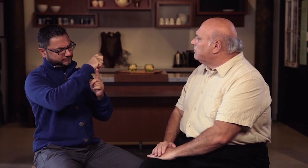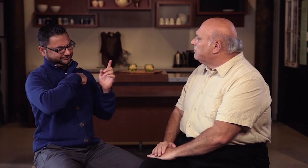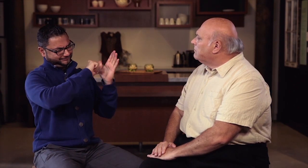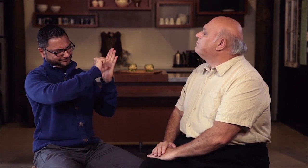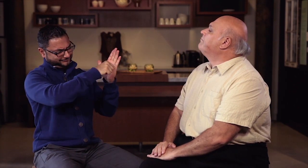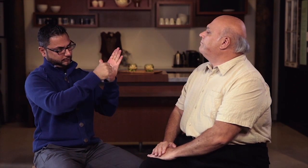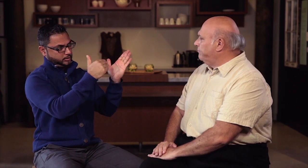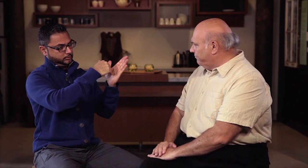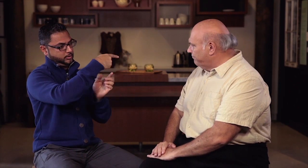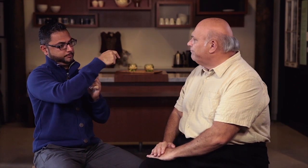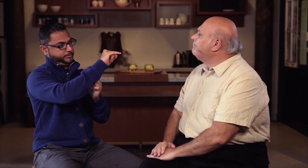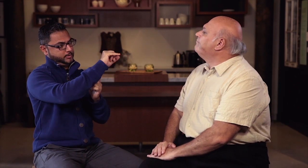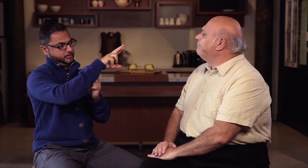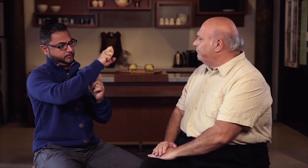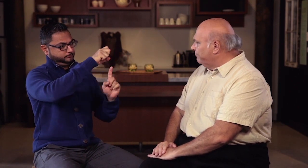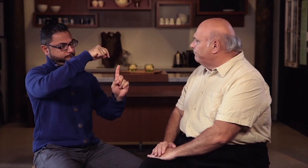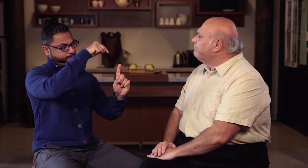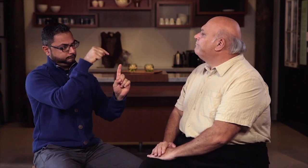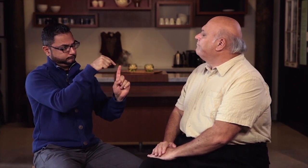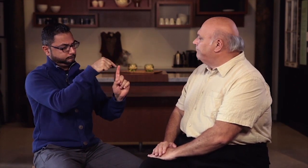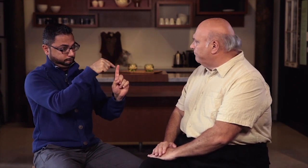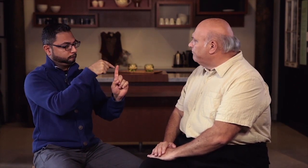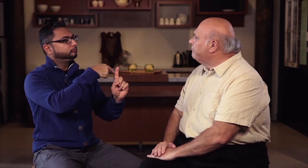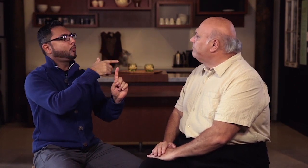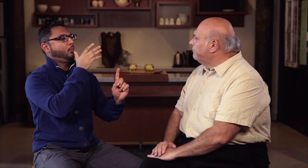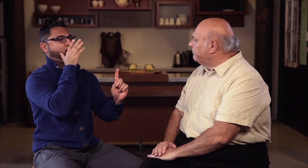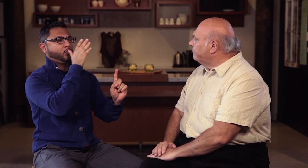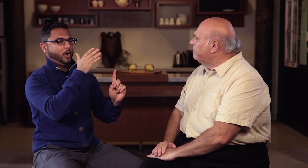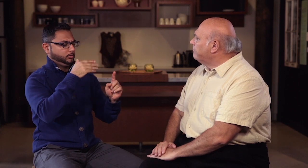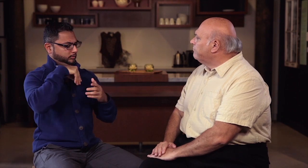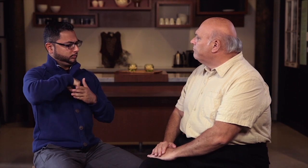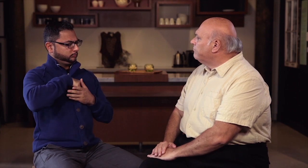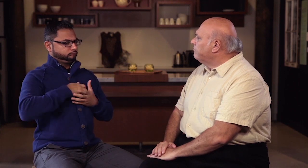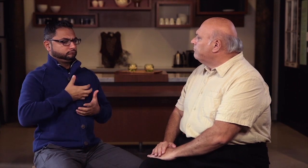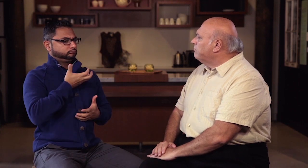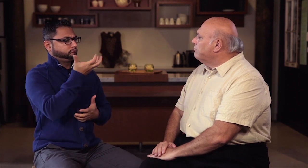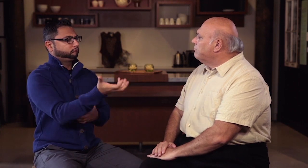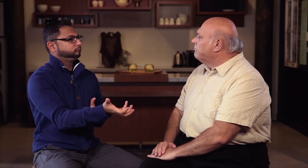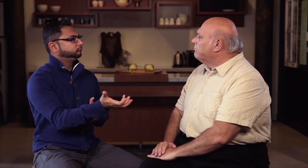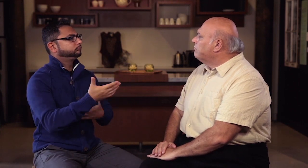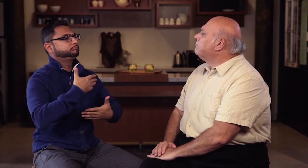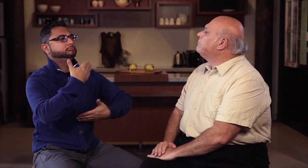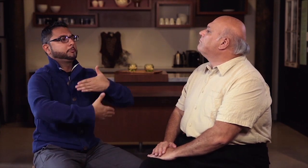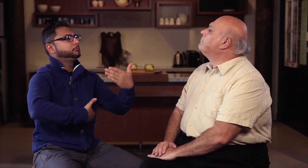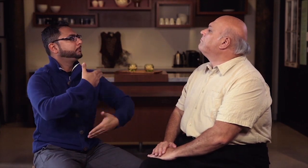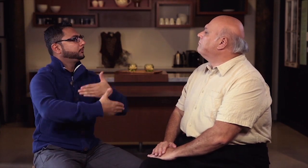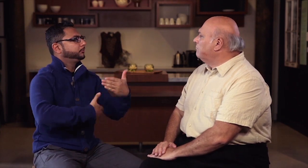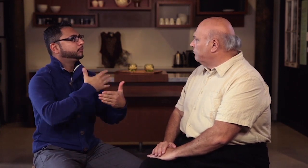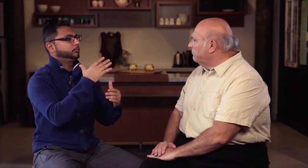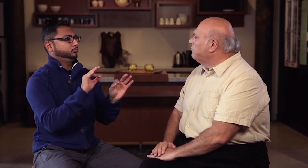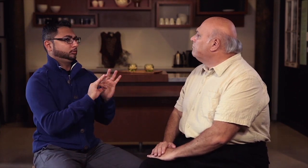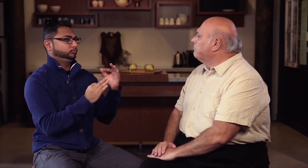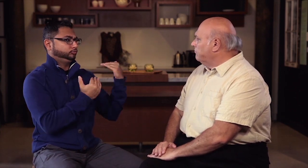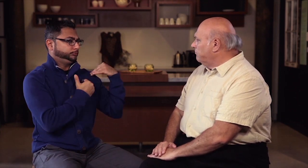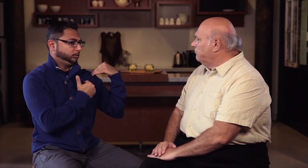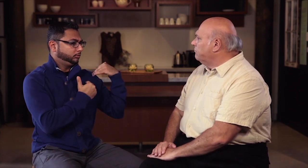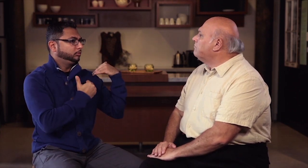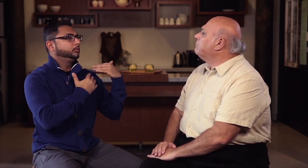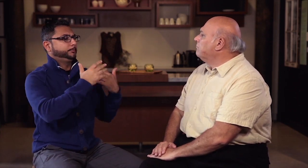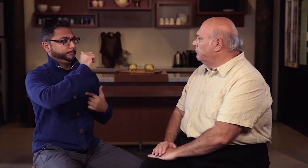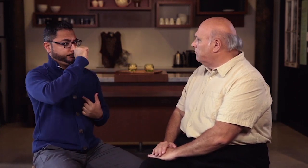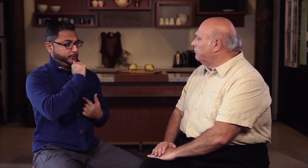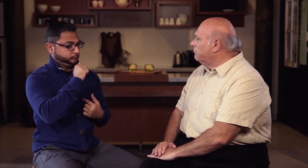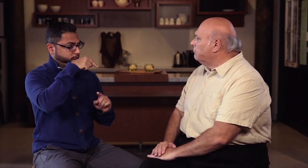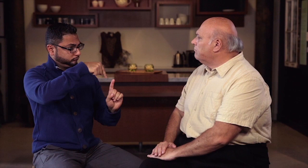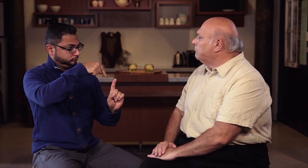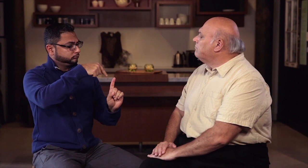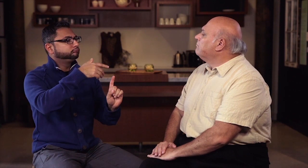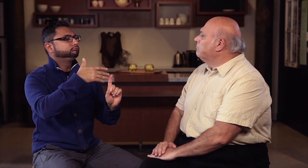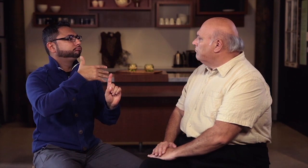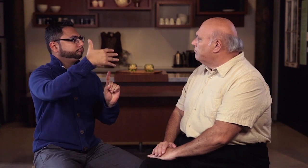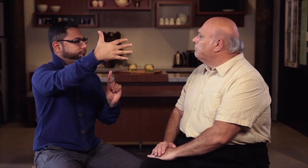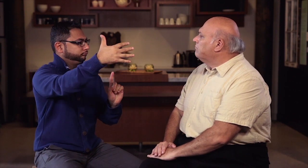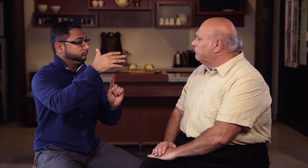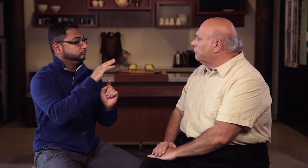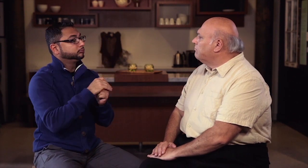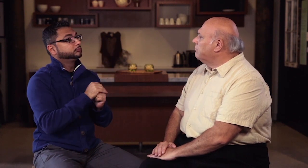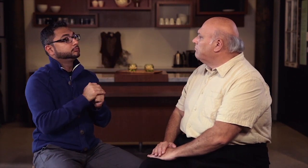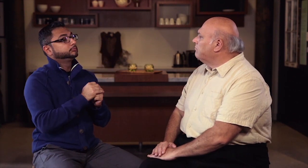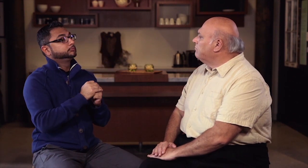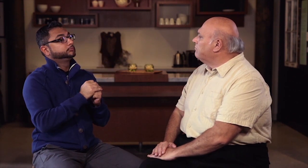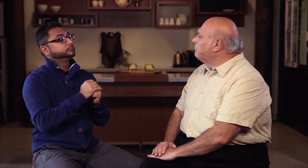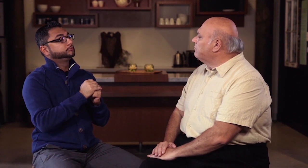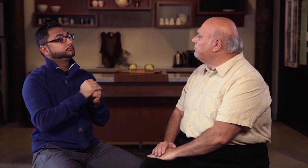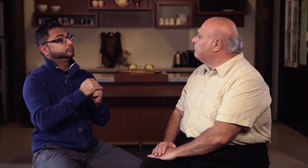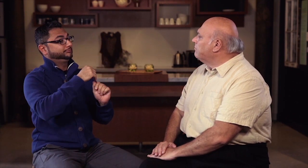and find it natural to lead. The Leader needs to be responsible and patient to proceed